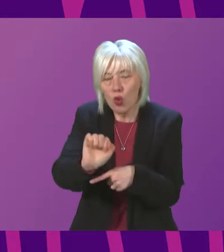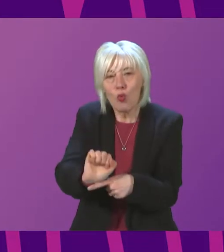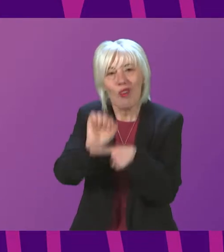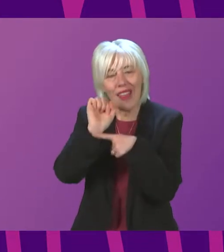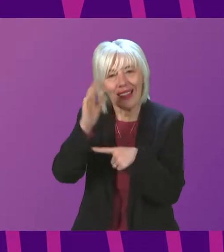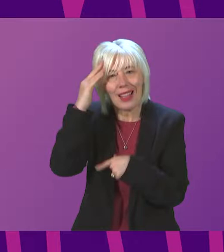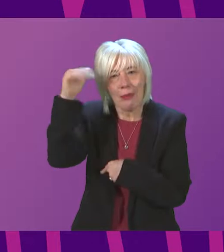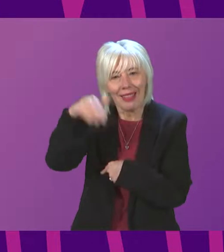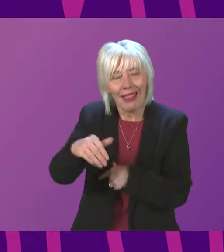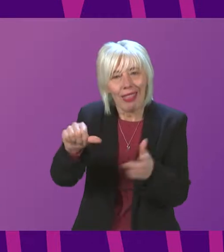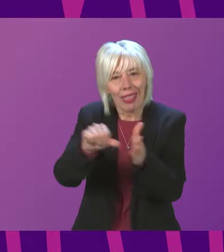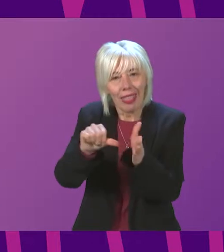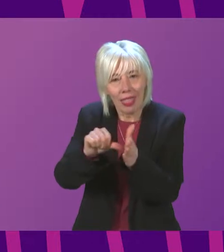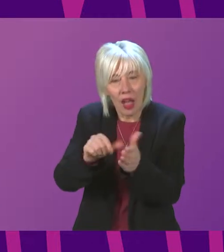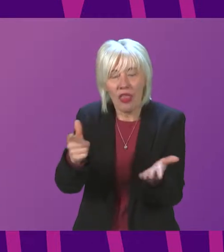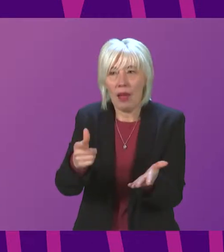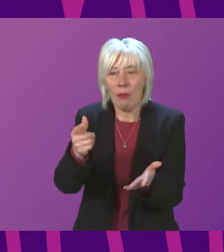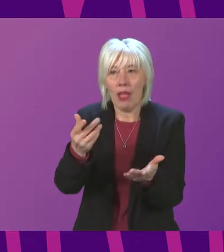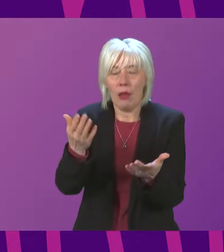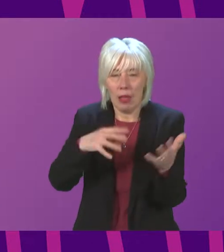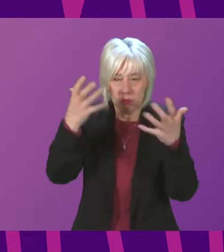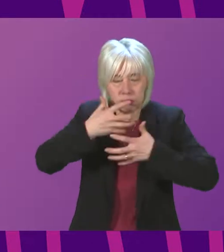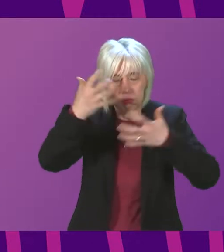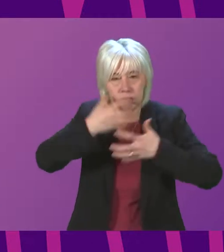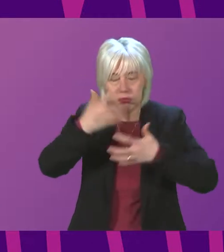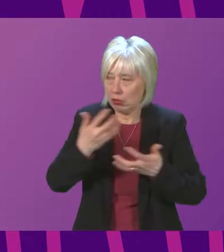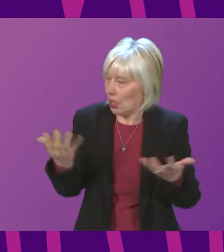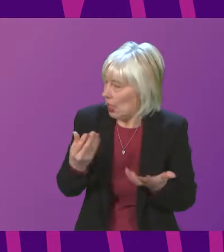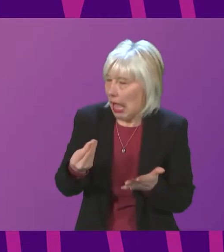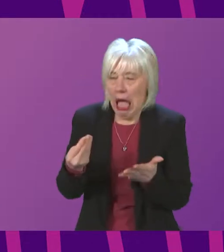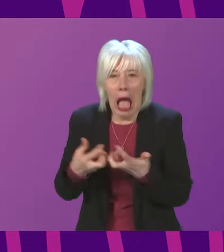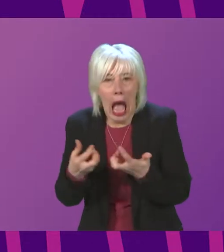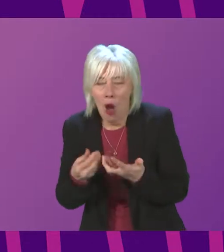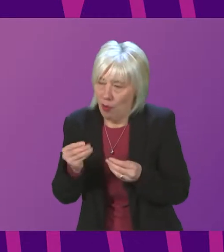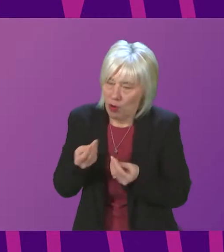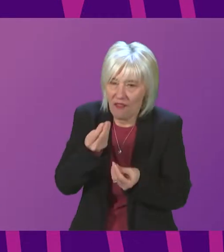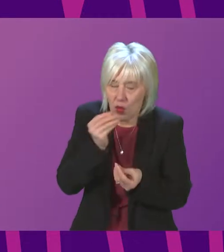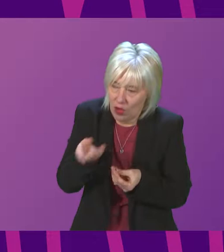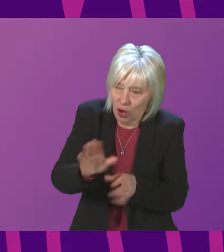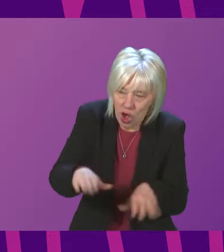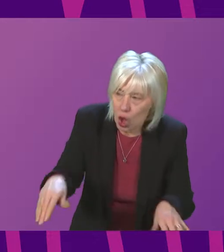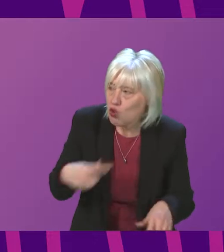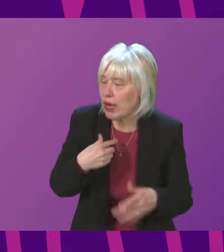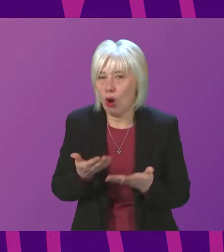health difficulties that come from the worry of wondering how they will feed their children or provide for them in other ways.